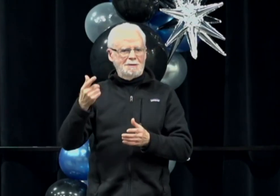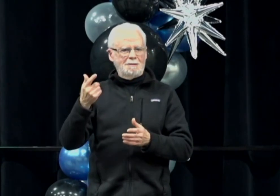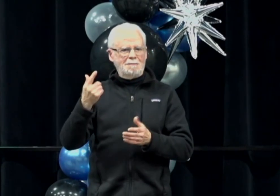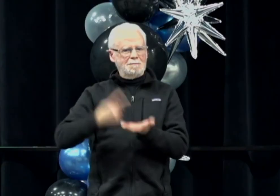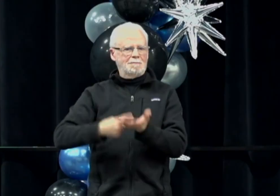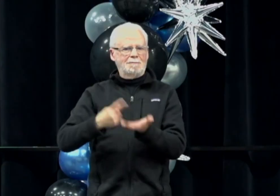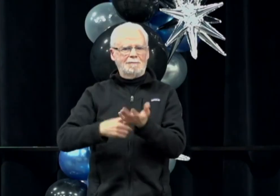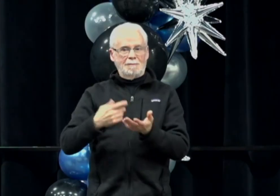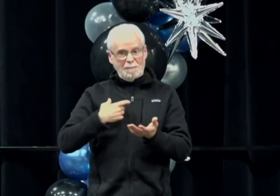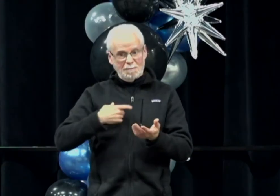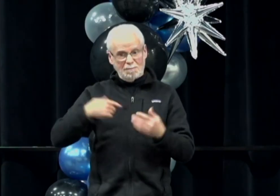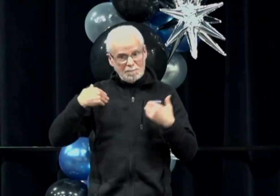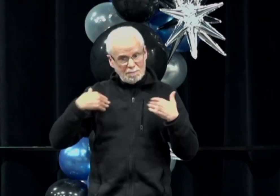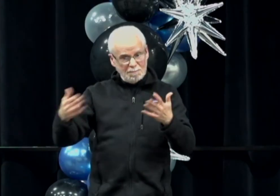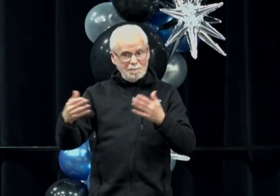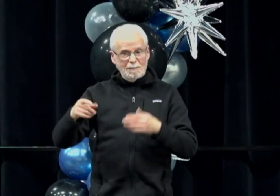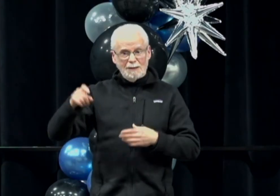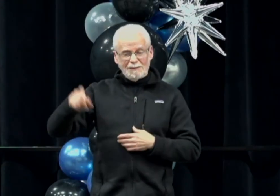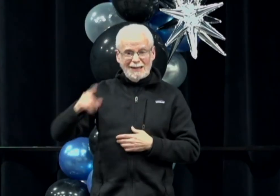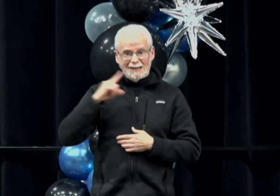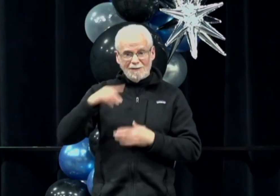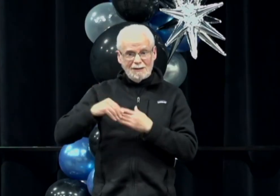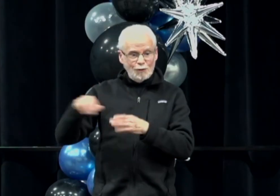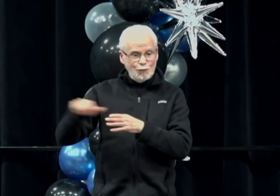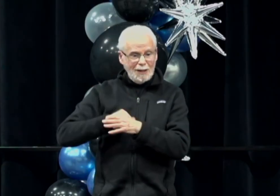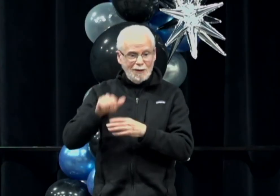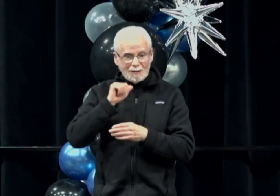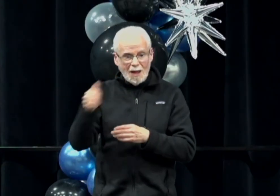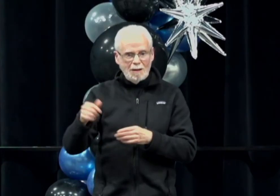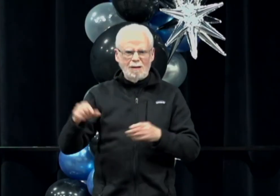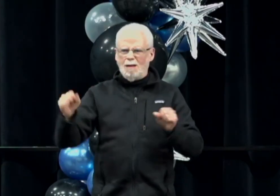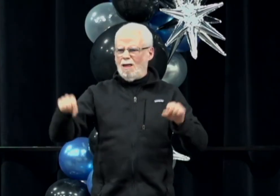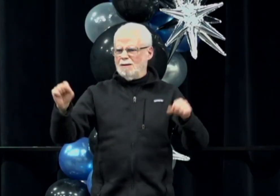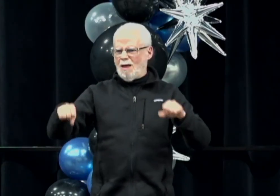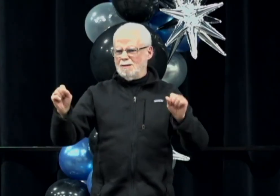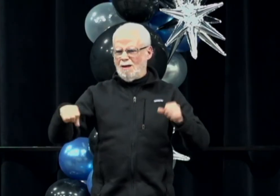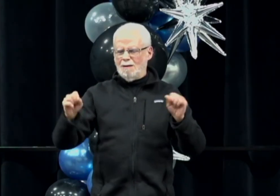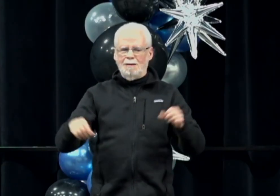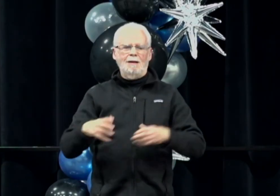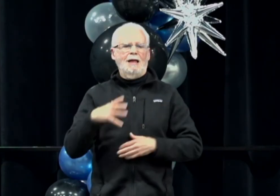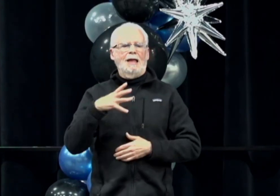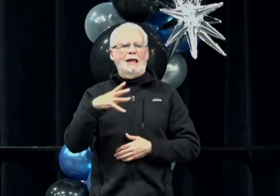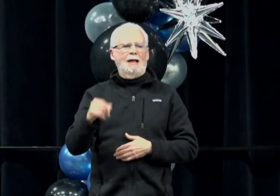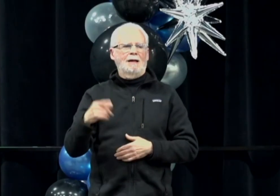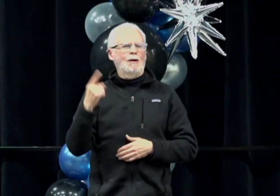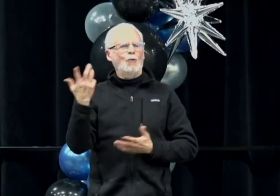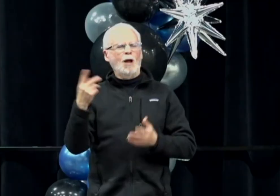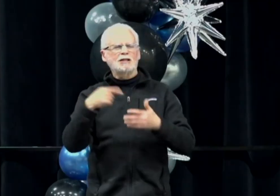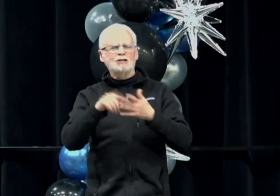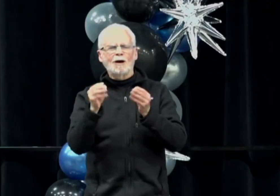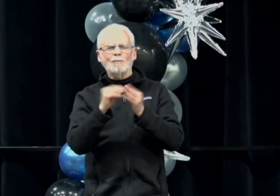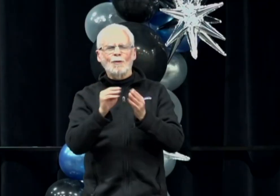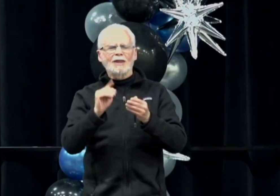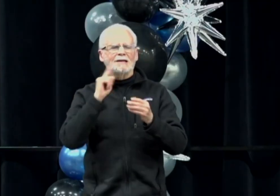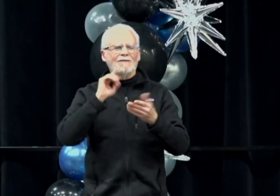47 deaf people were invited to Harry and Ruth Goddard’s house to discuss whether they should go